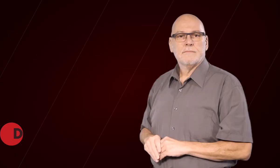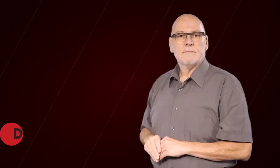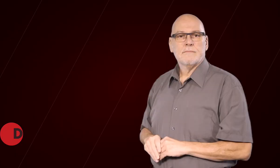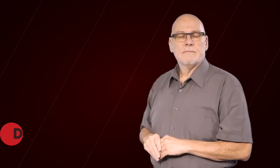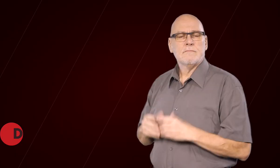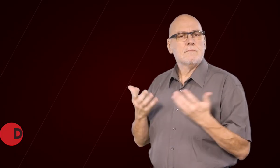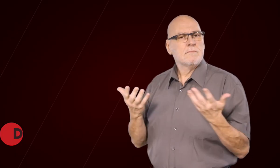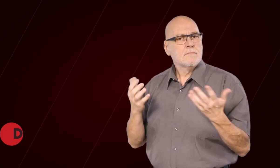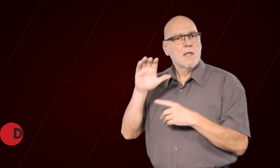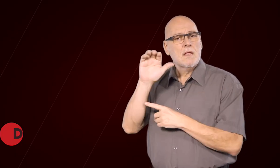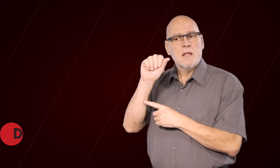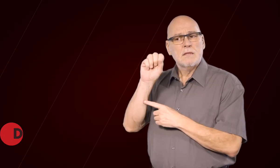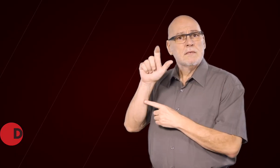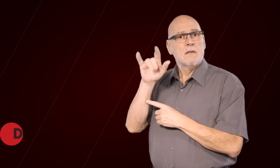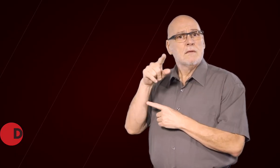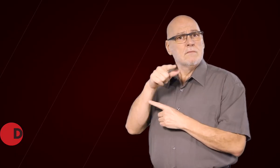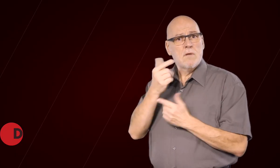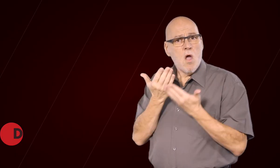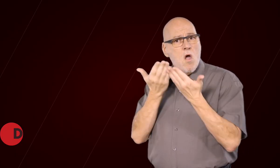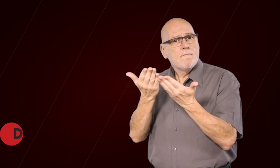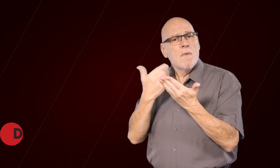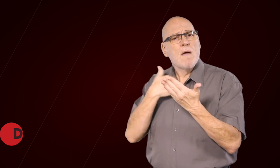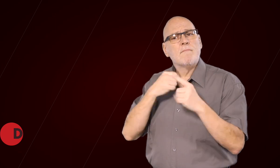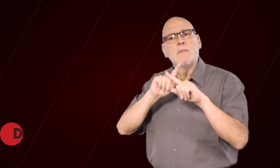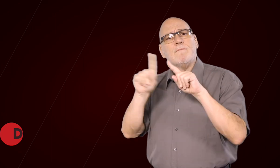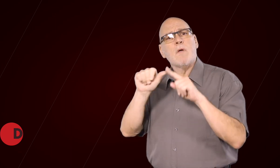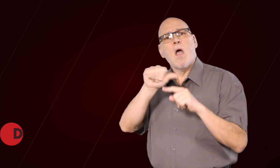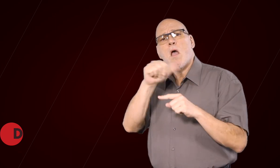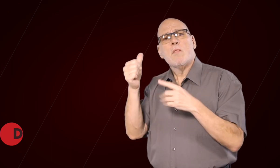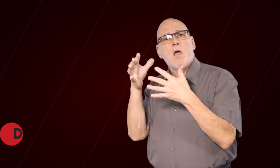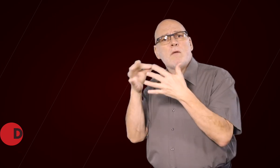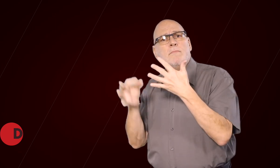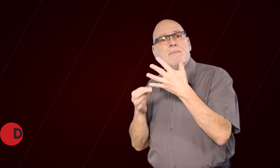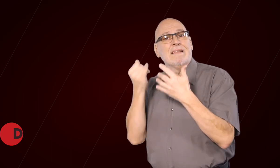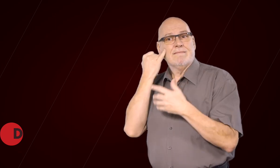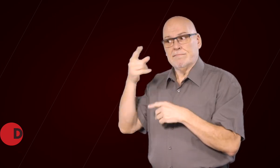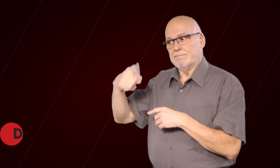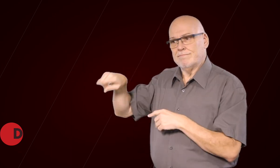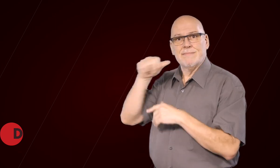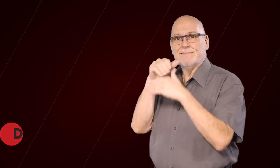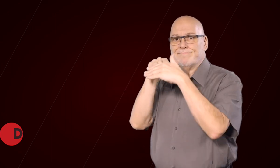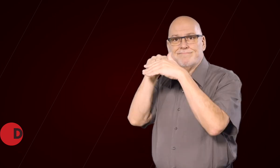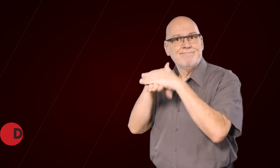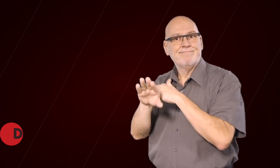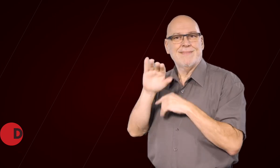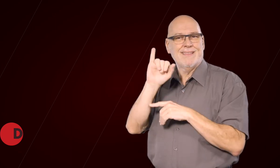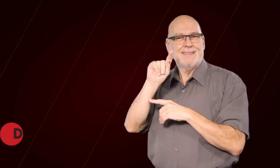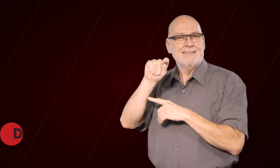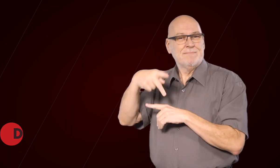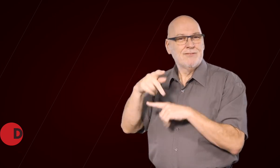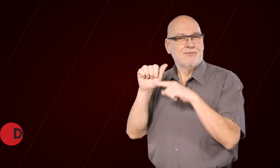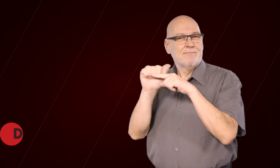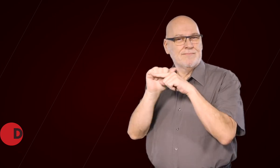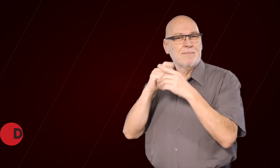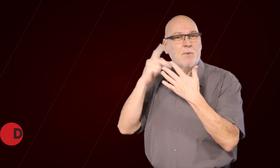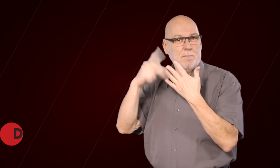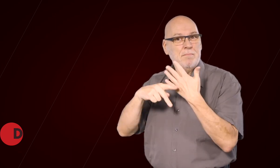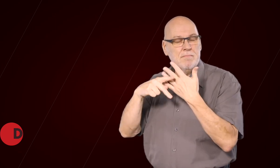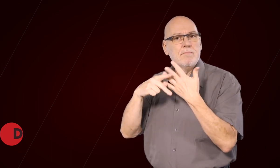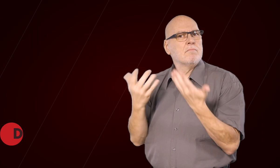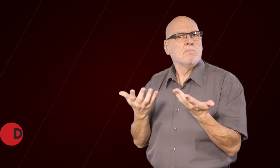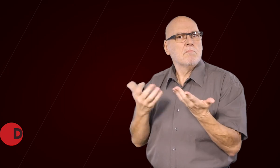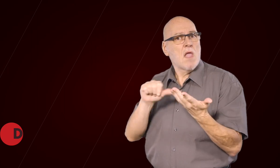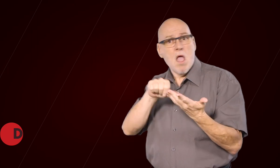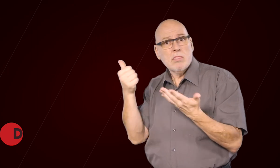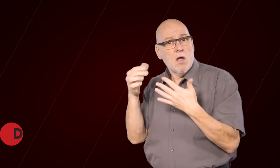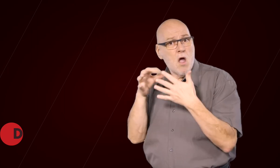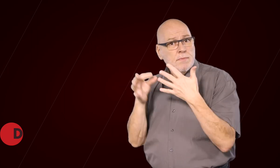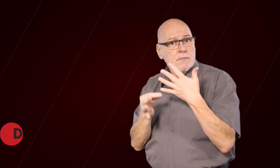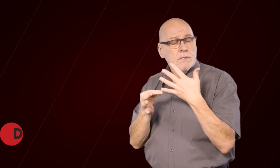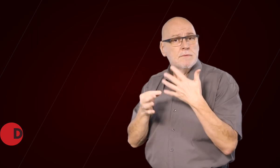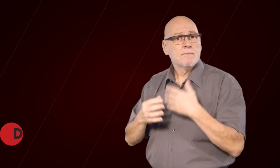[ANSELMO]: So CASLI offers another way for those who don’t go into ITP program?